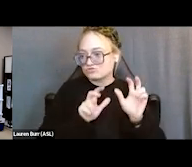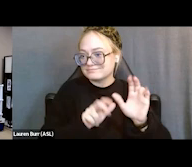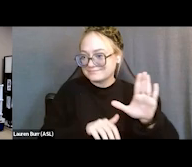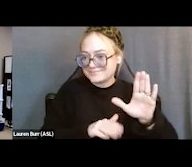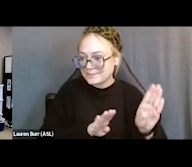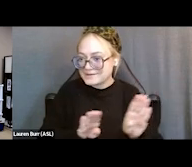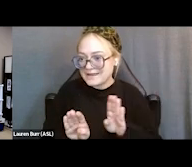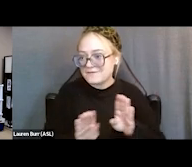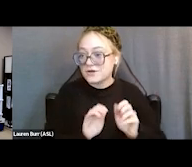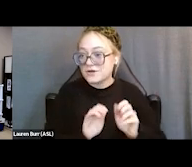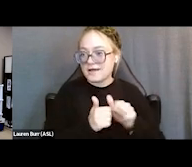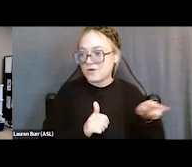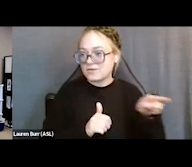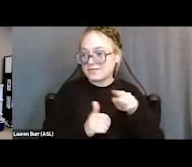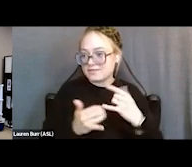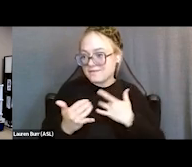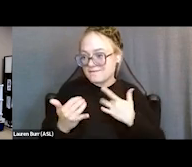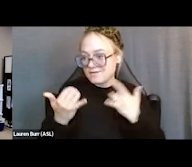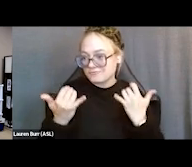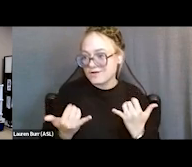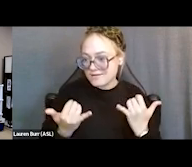or how they feel right now by trying to find what's valid.